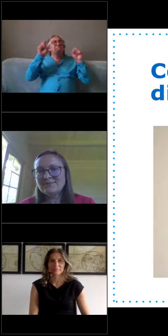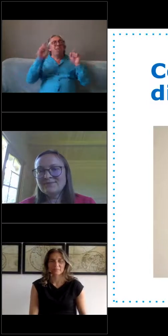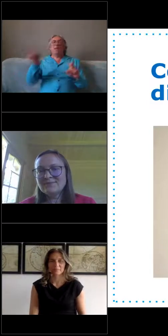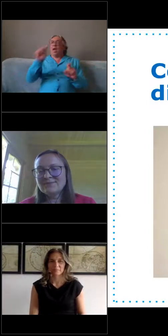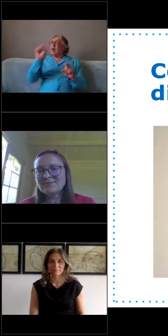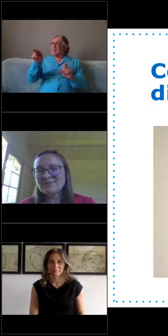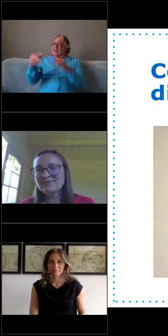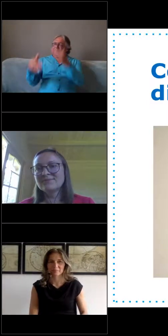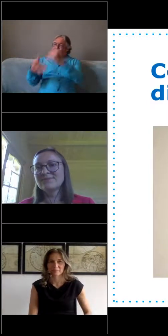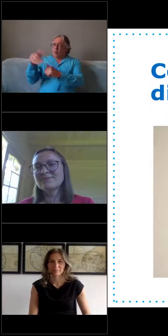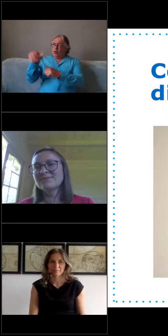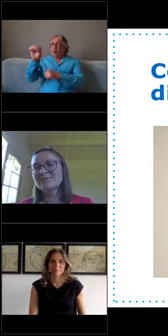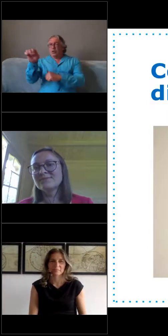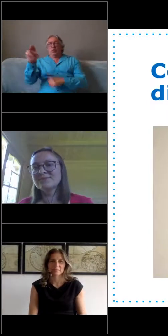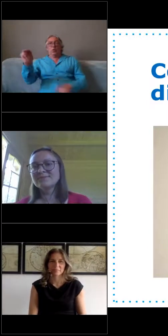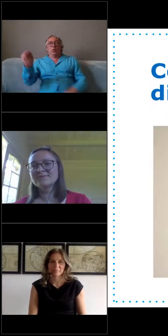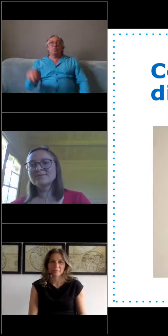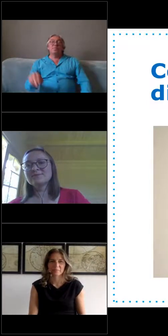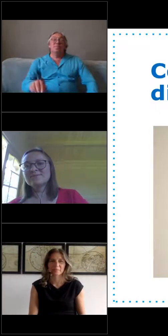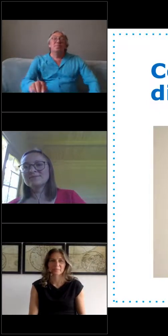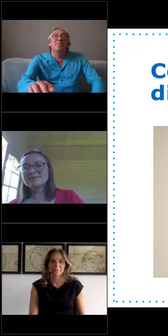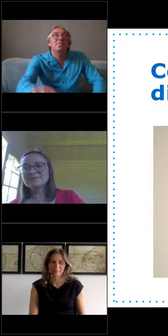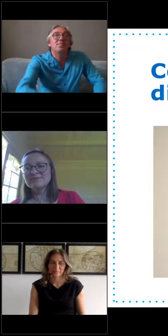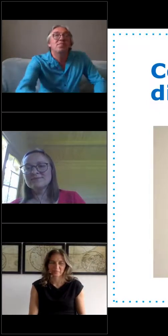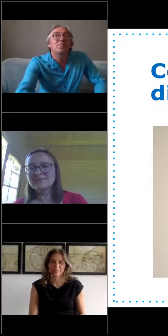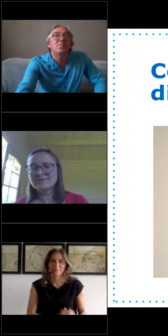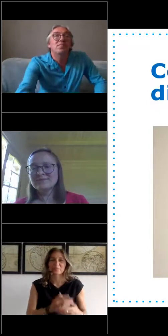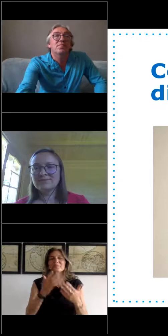Is the campus and housing accessible, etc.?